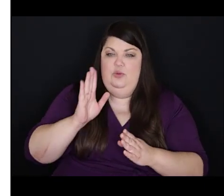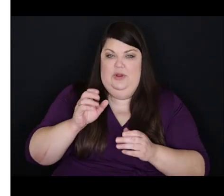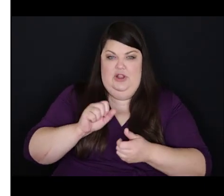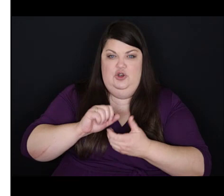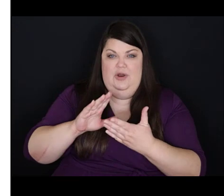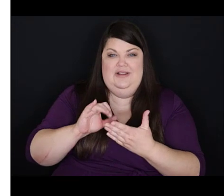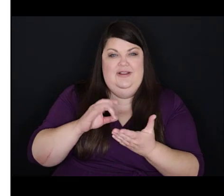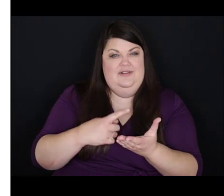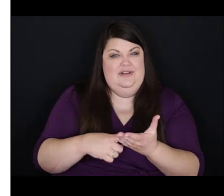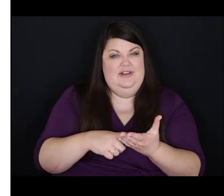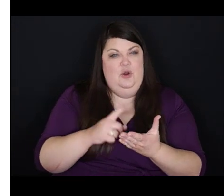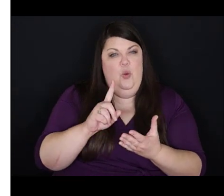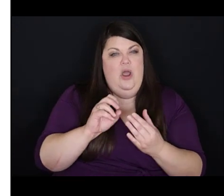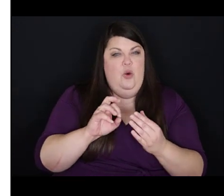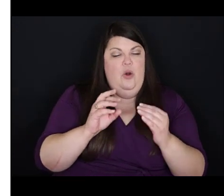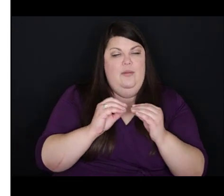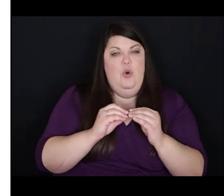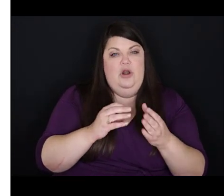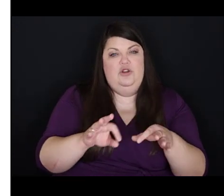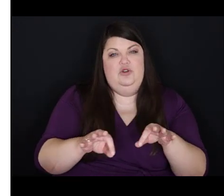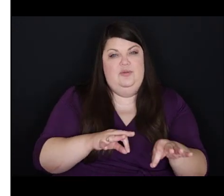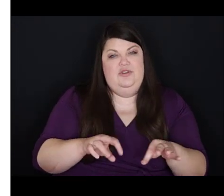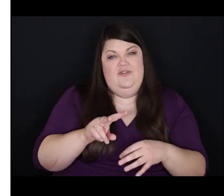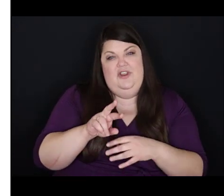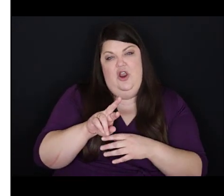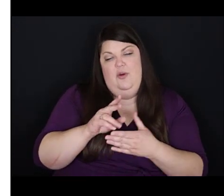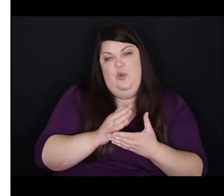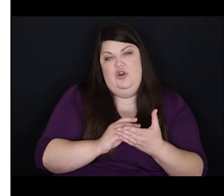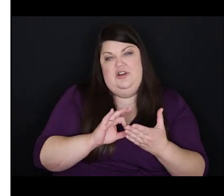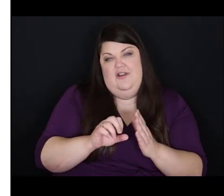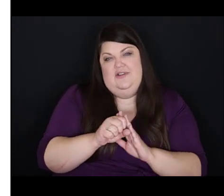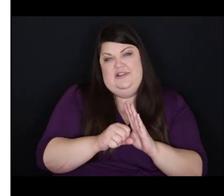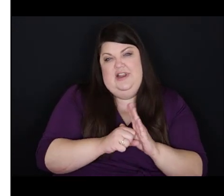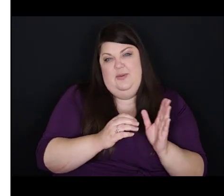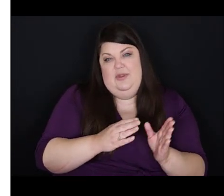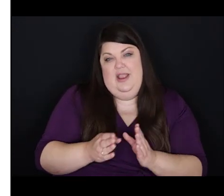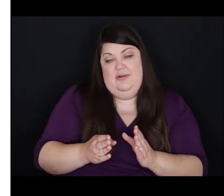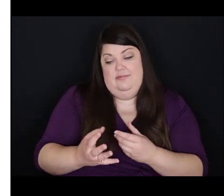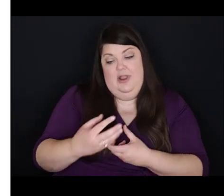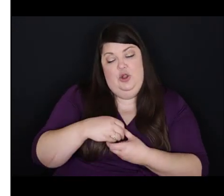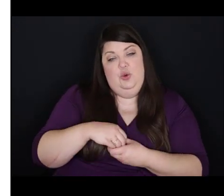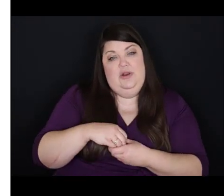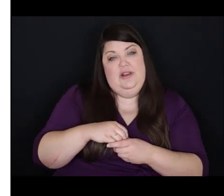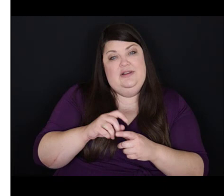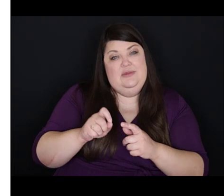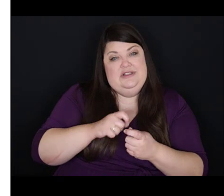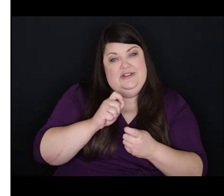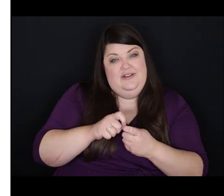more Descriptions of the VR portion of the State Plan, by including the specific Description and